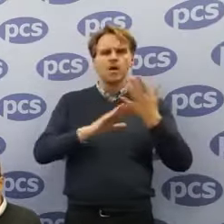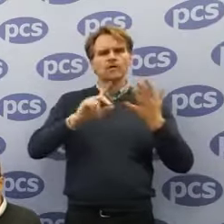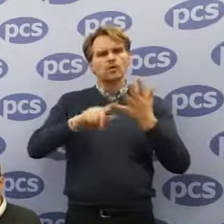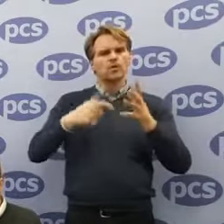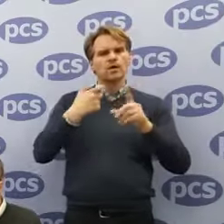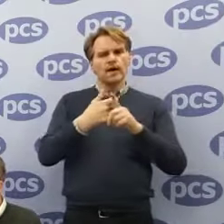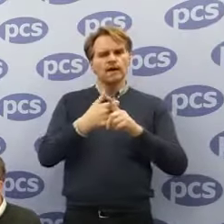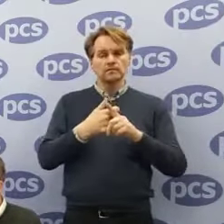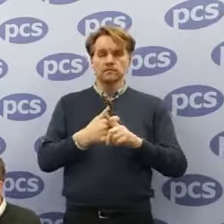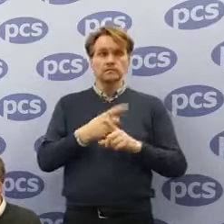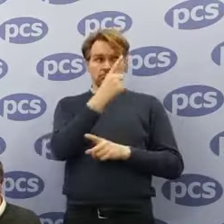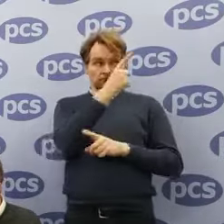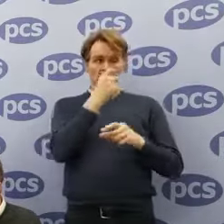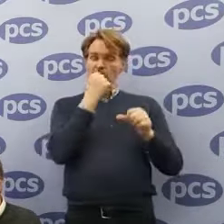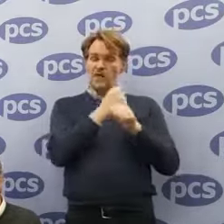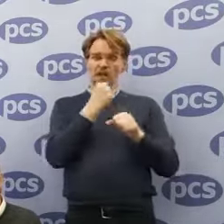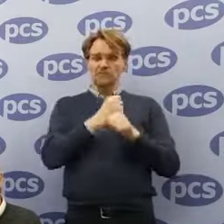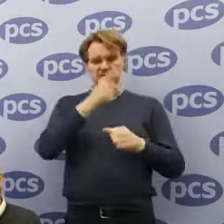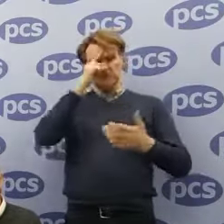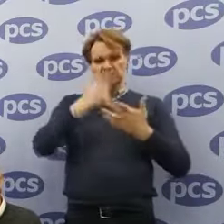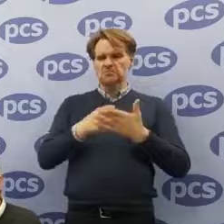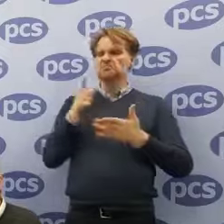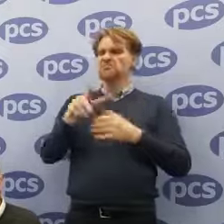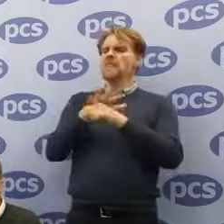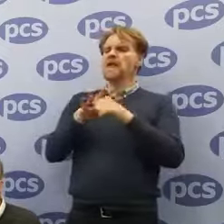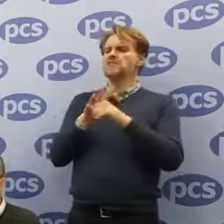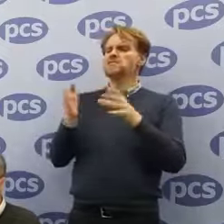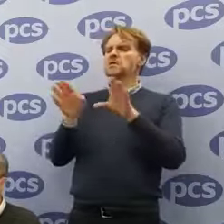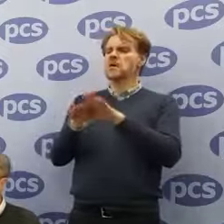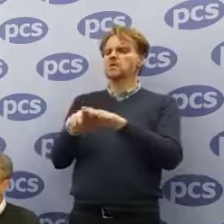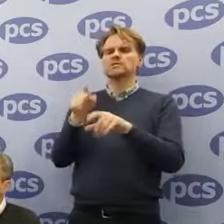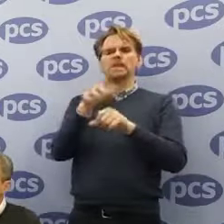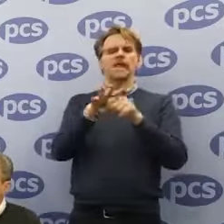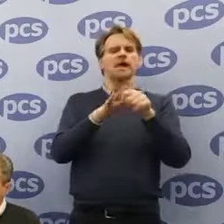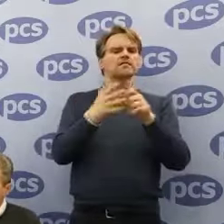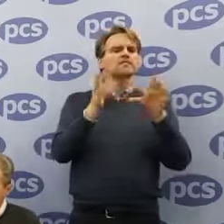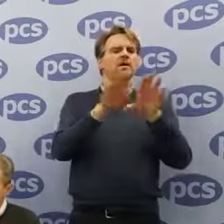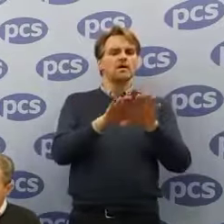government's decisions are unfair and they're shocking, but of course as a